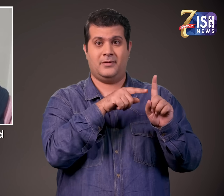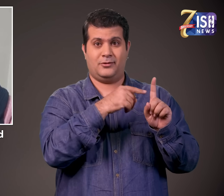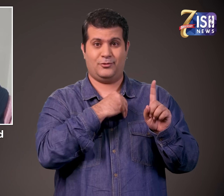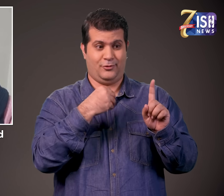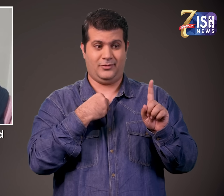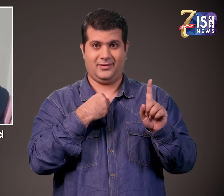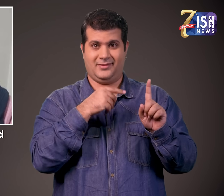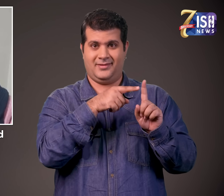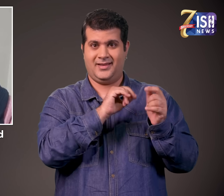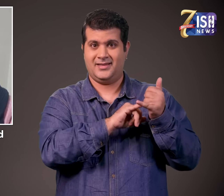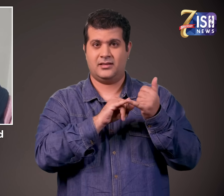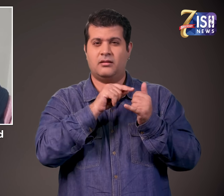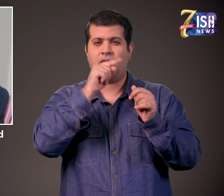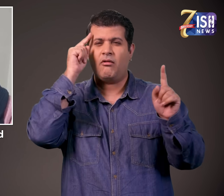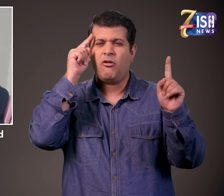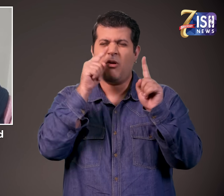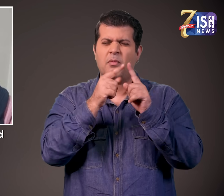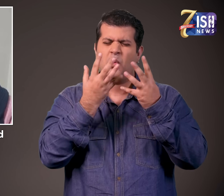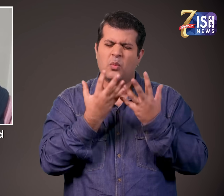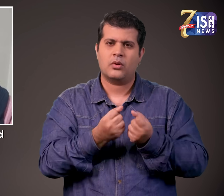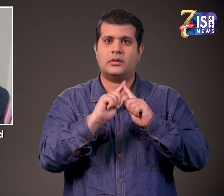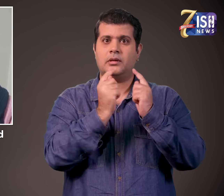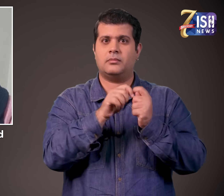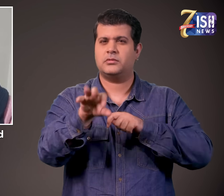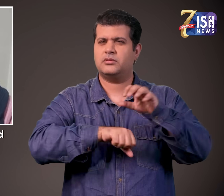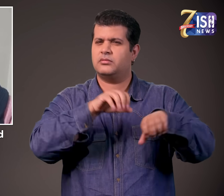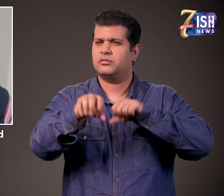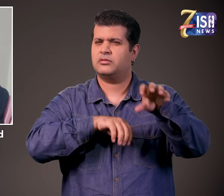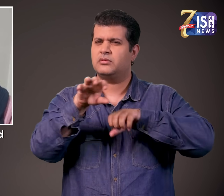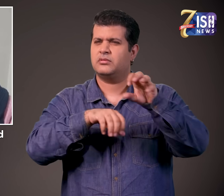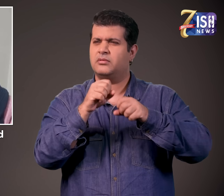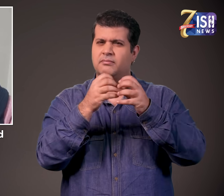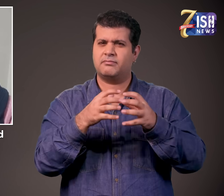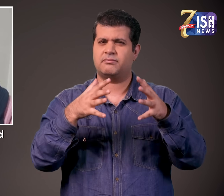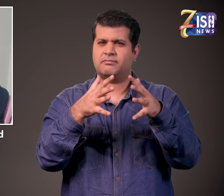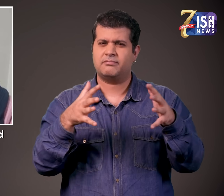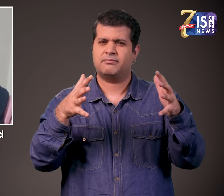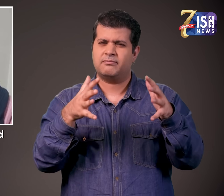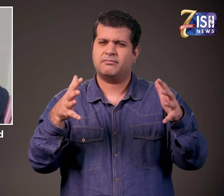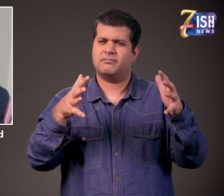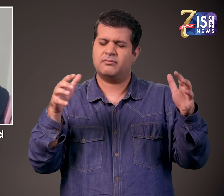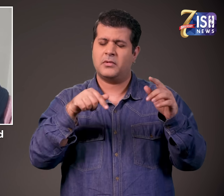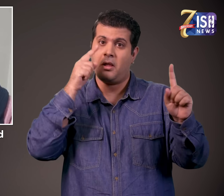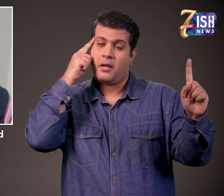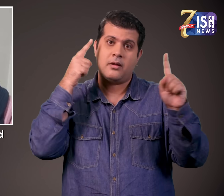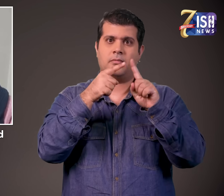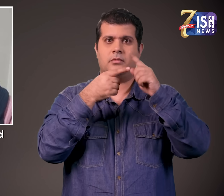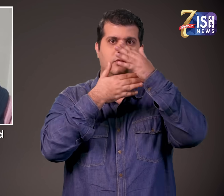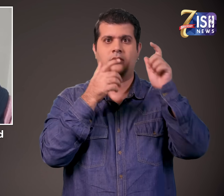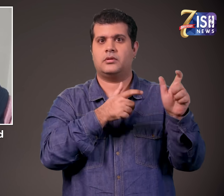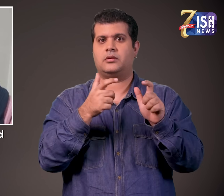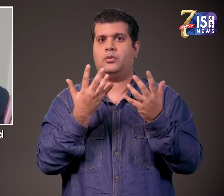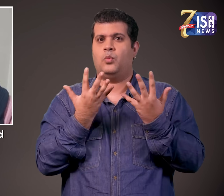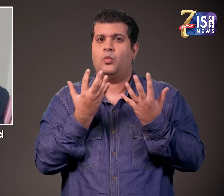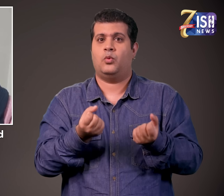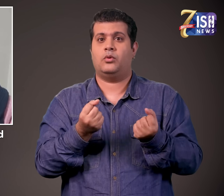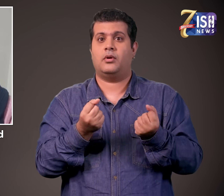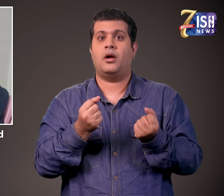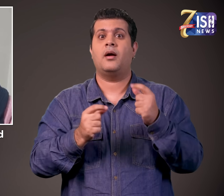that Dr Shaheen aimed to recruit people for terror acts and expand the network.